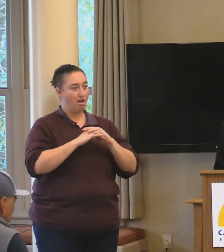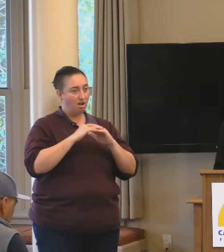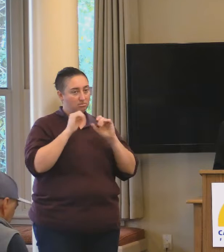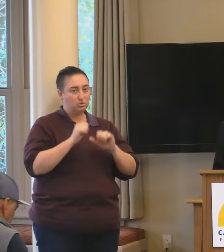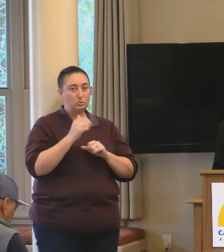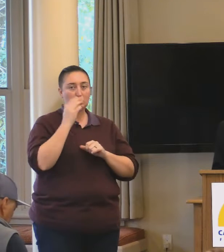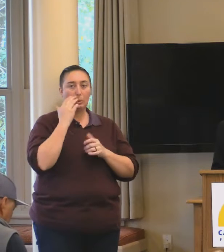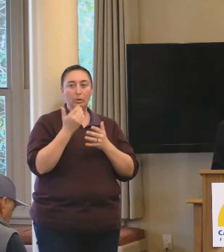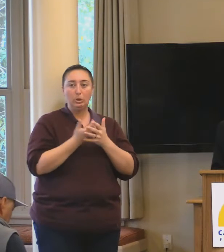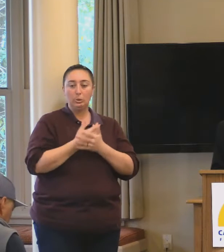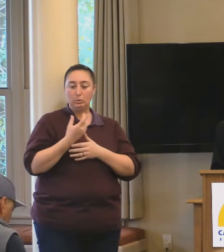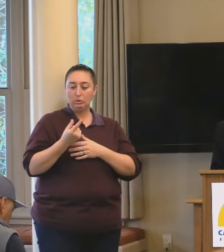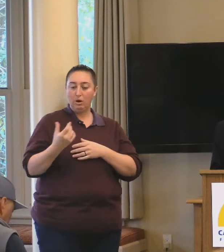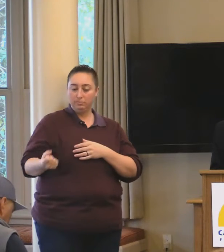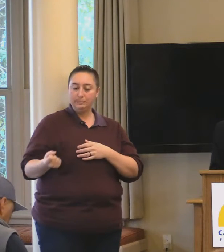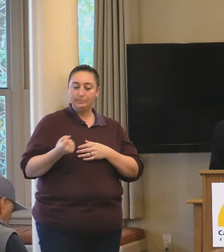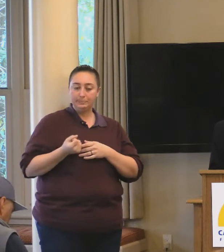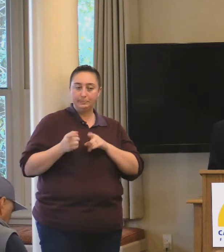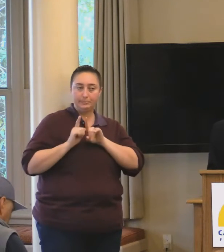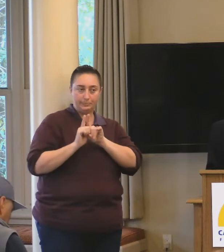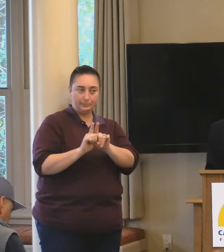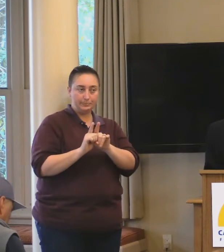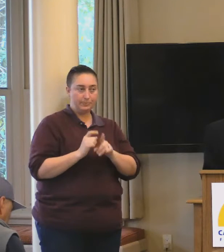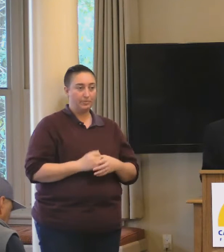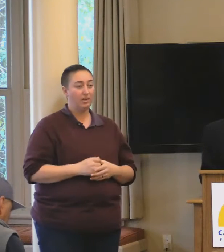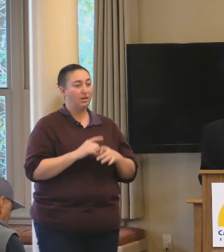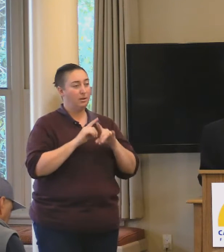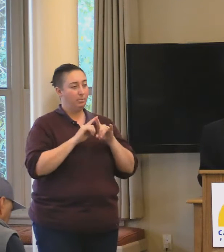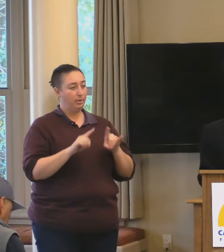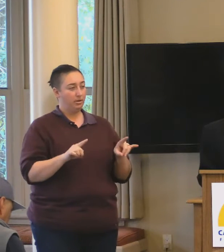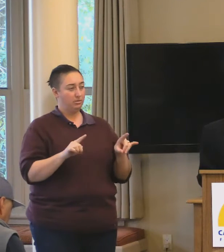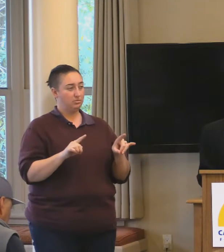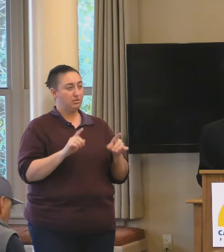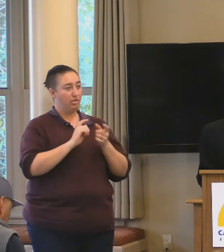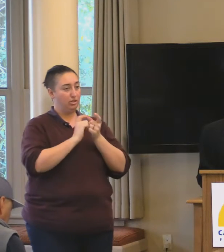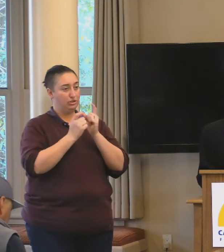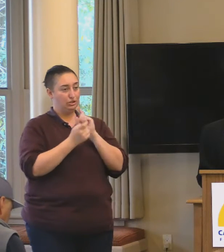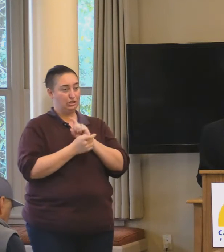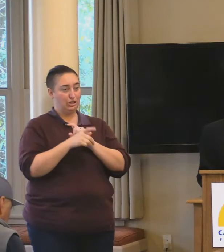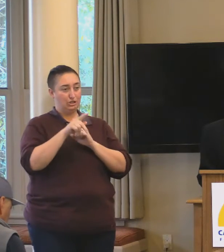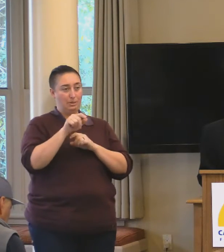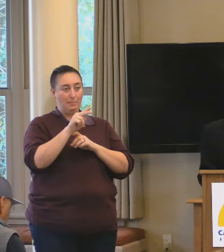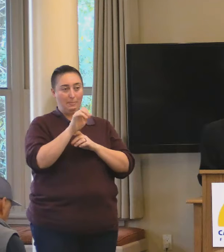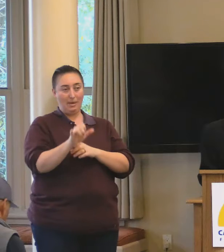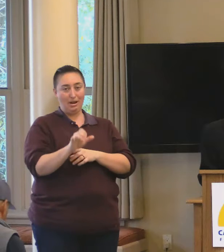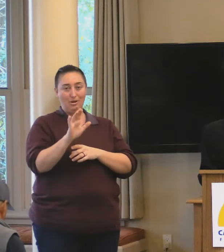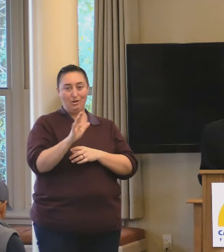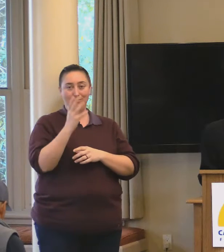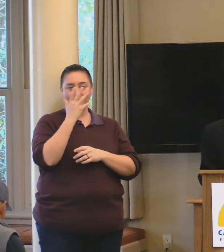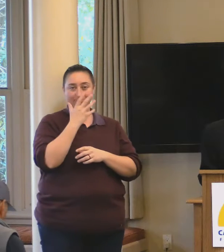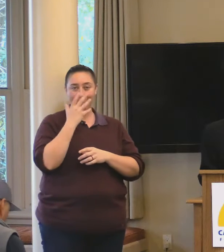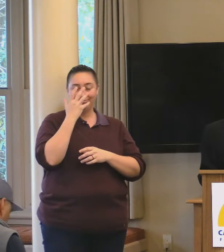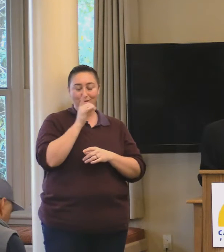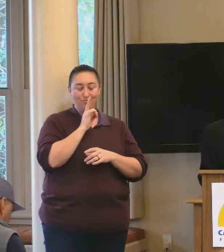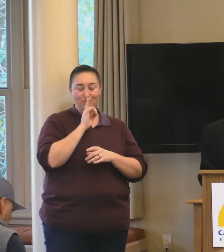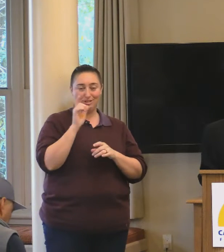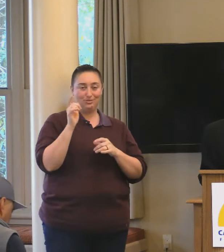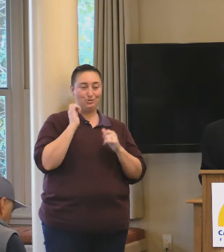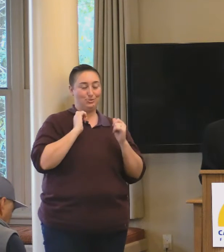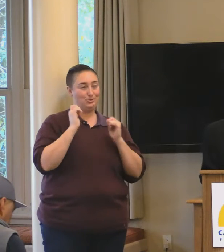new dog they've been placed with. However, the change in Penni's demeanor was so dramatic and radiant